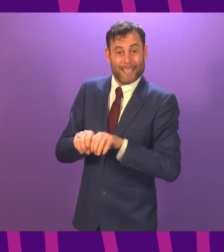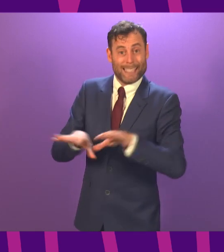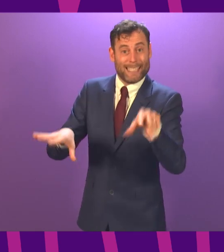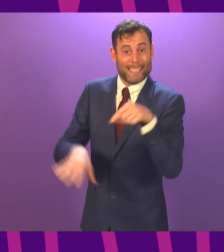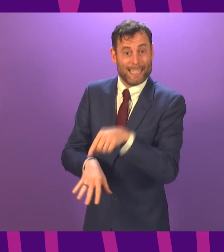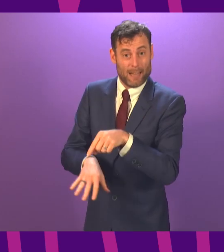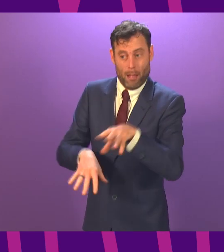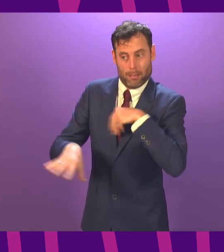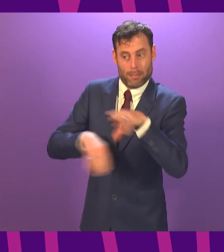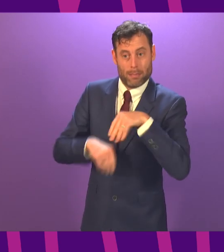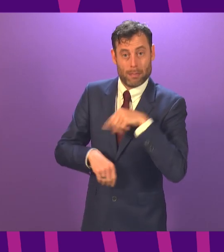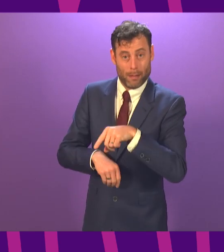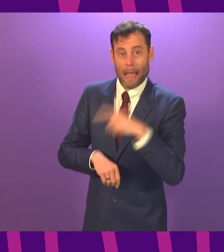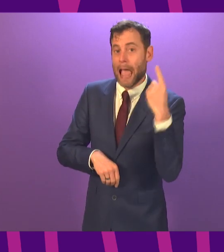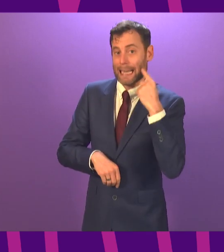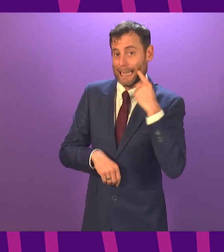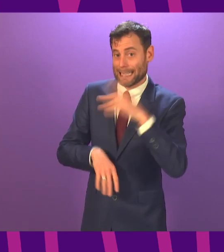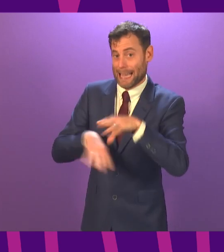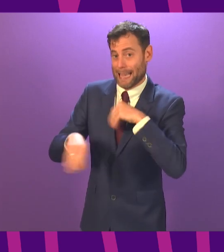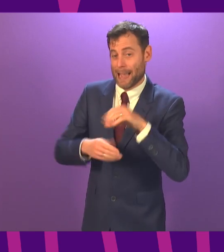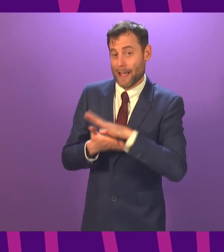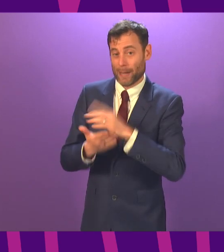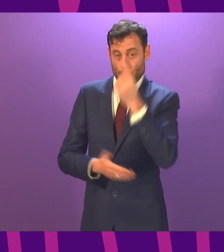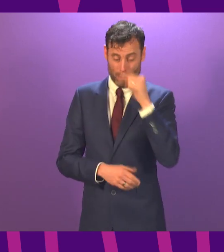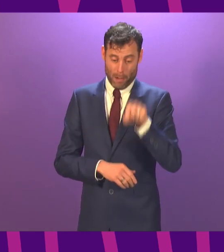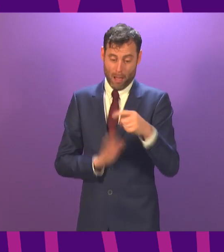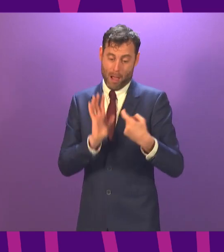Those final two points demonstrate where we are at present. The progress with vaccinations